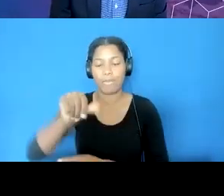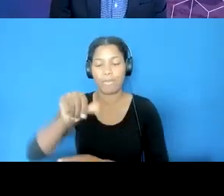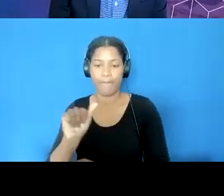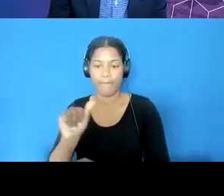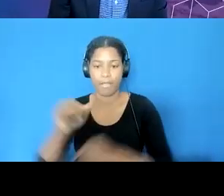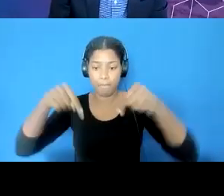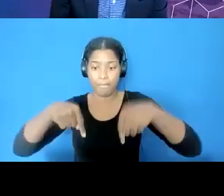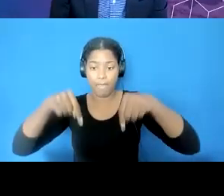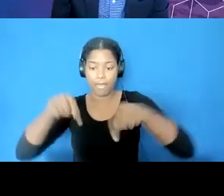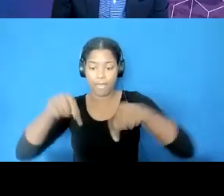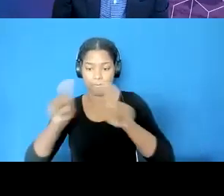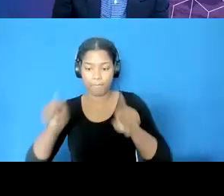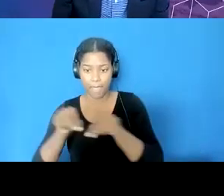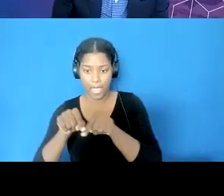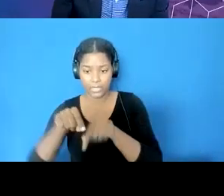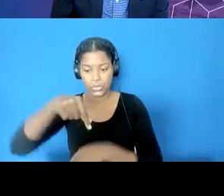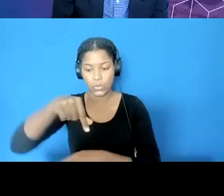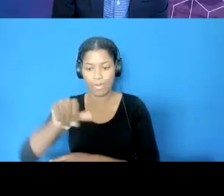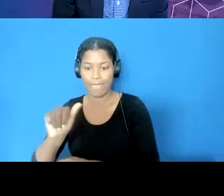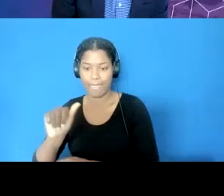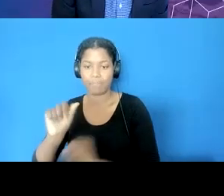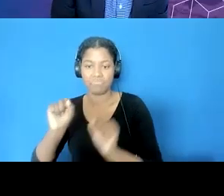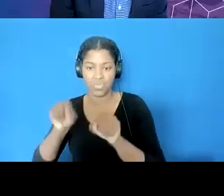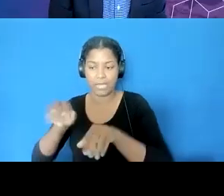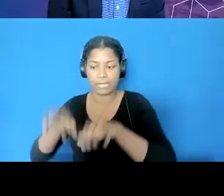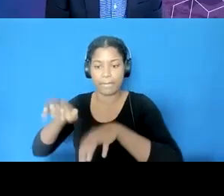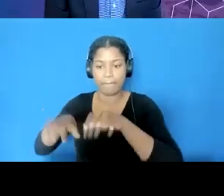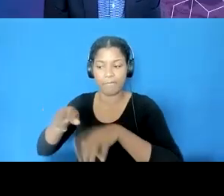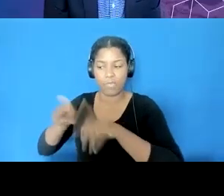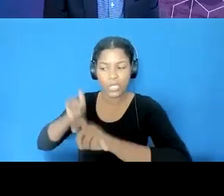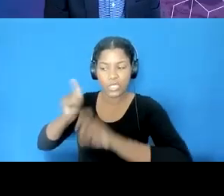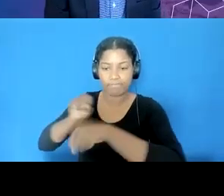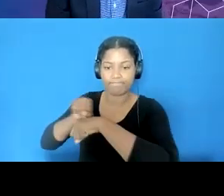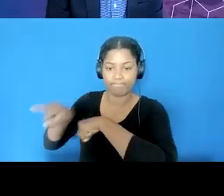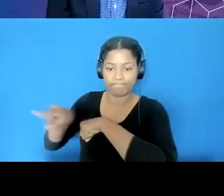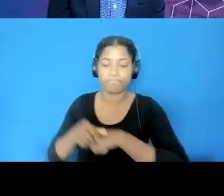Please keep in mind that we have a lot of individuals in attendance for this session.